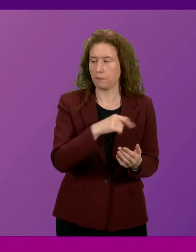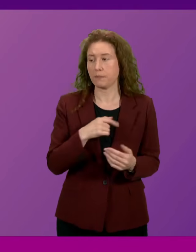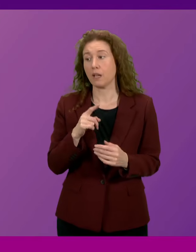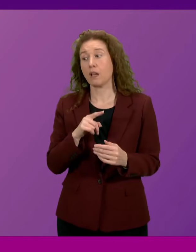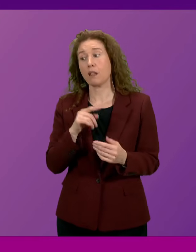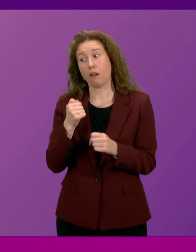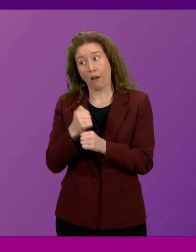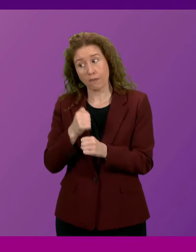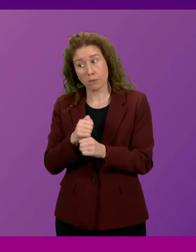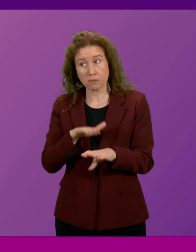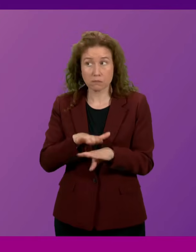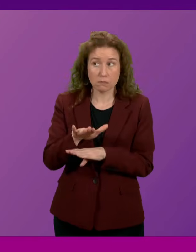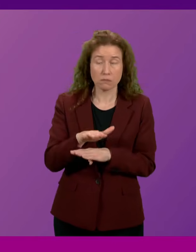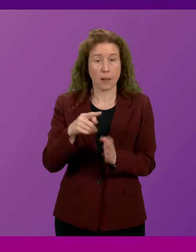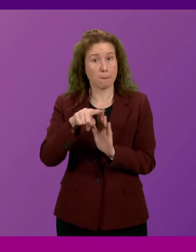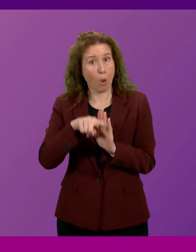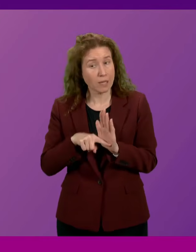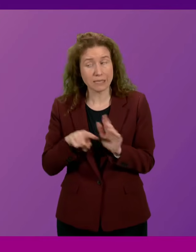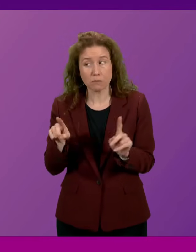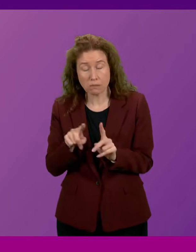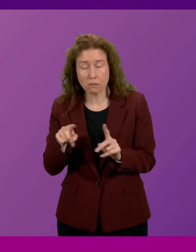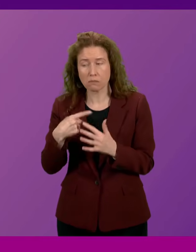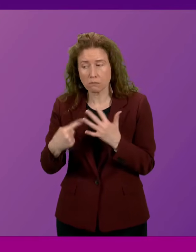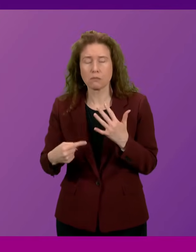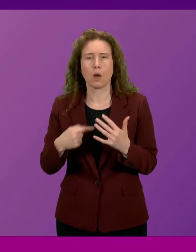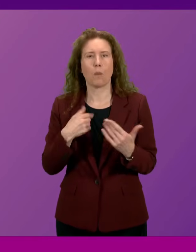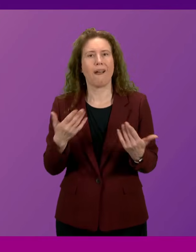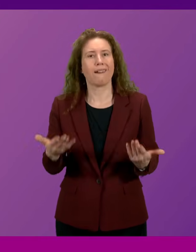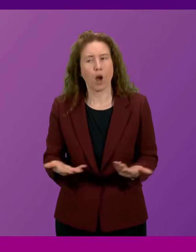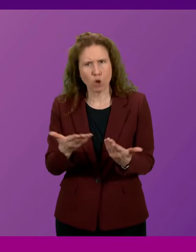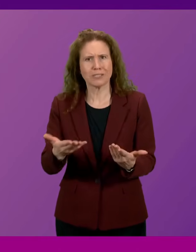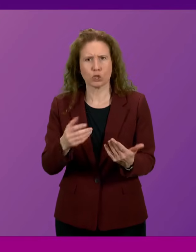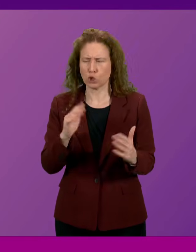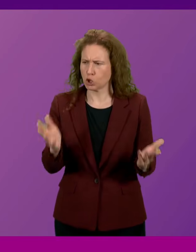The Government’s outlook and the policy position that we take encourage the provision of early